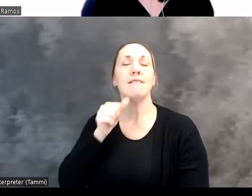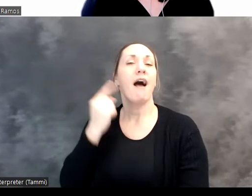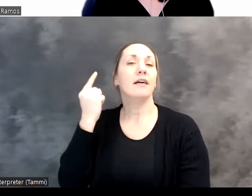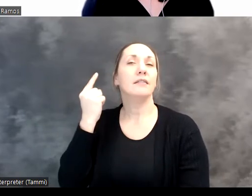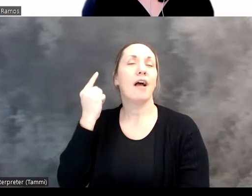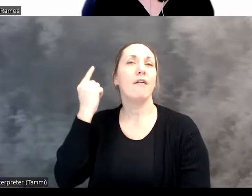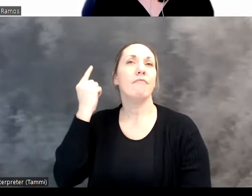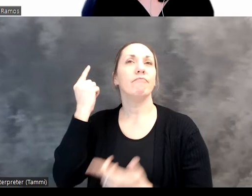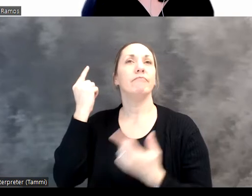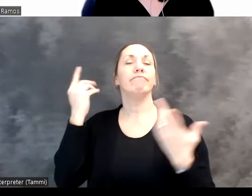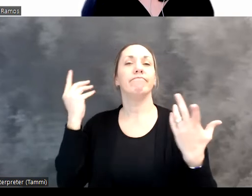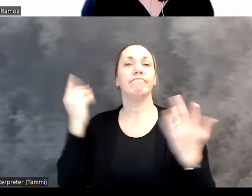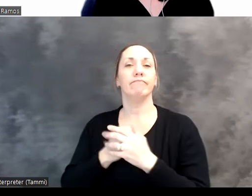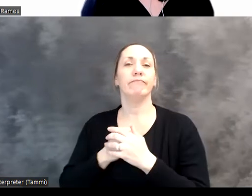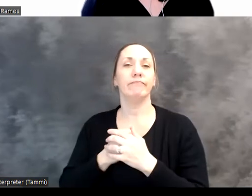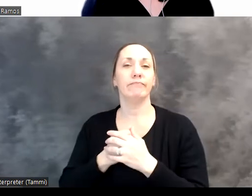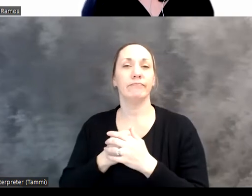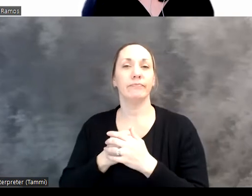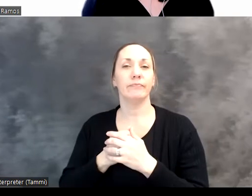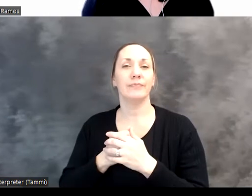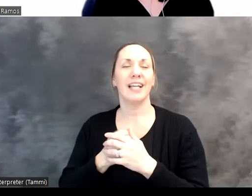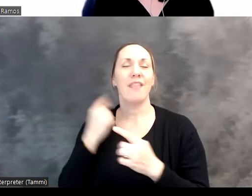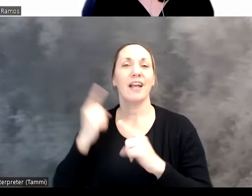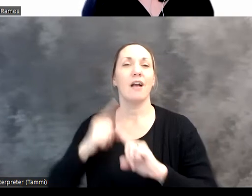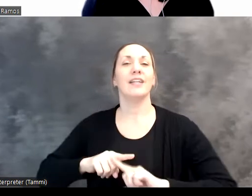those stories in the first place and part of that,